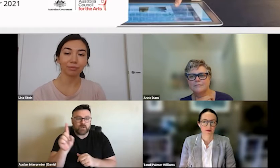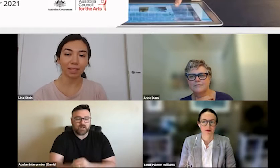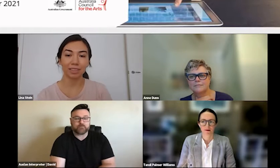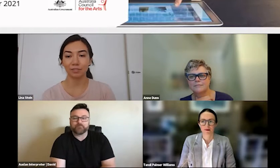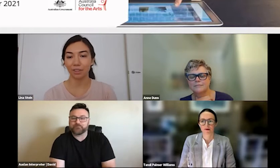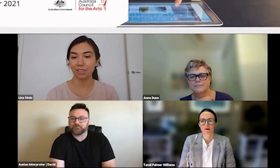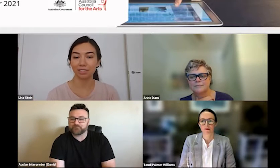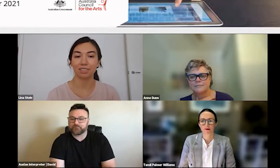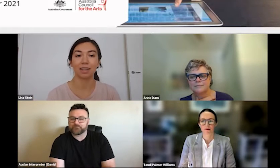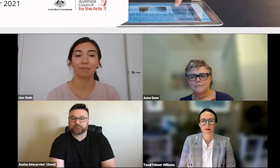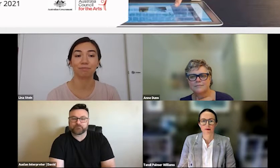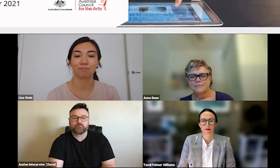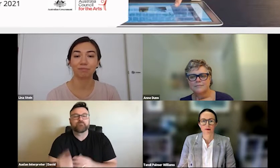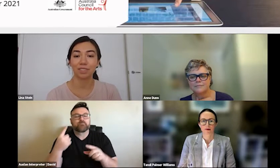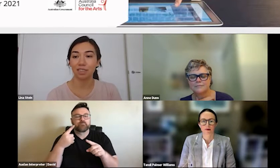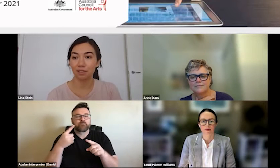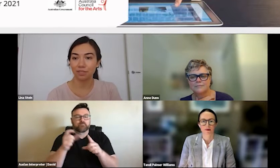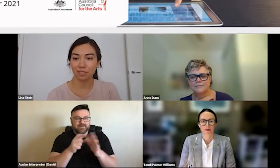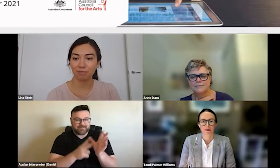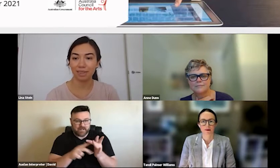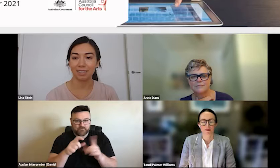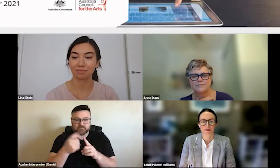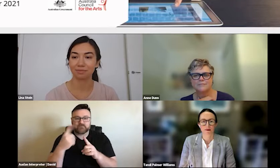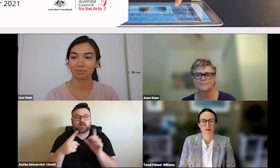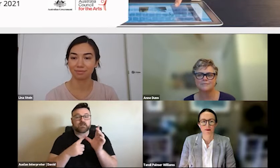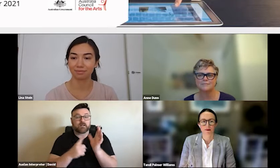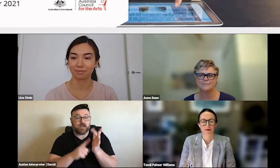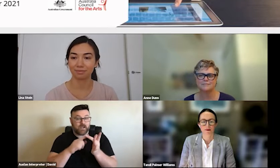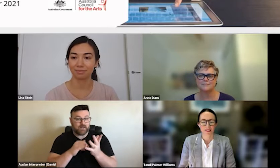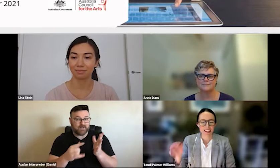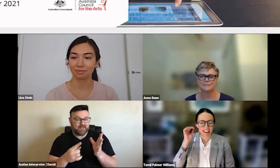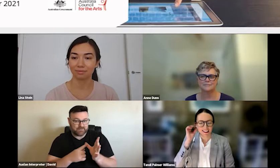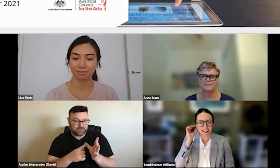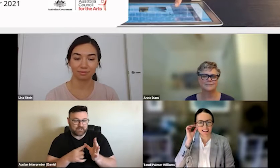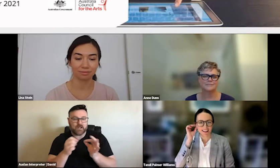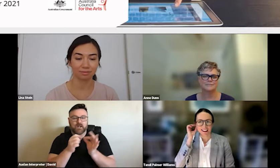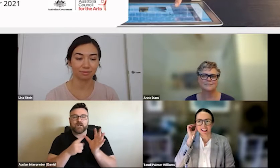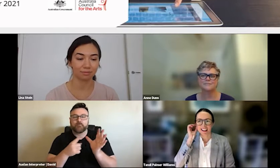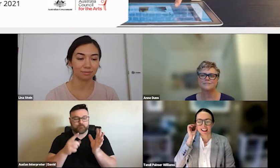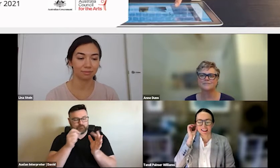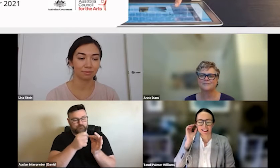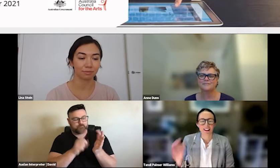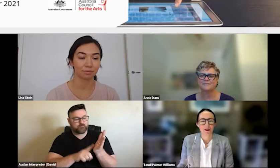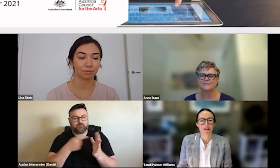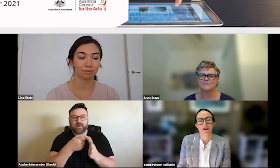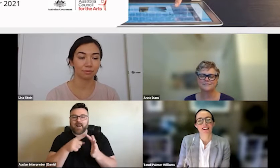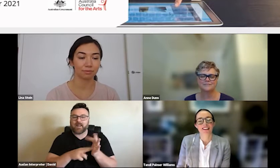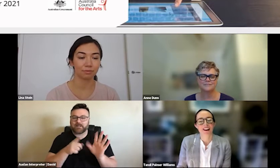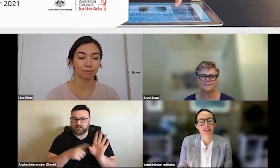Thank you very much. Over to you, Tandi. Hello, everyone.